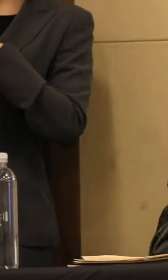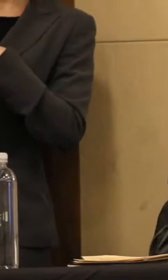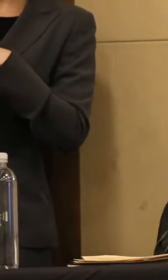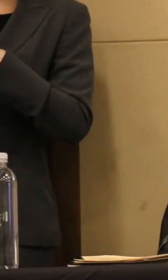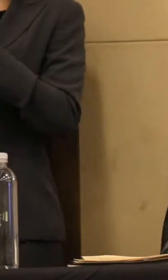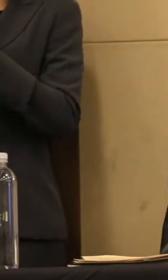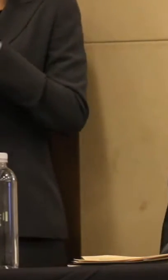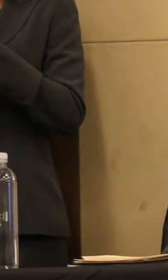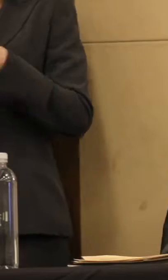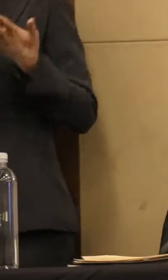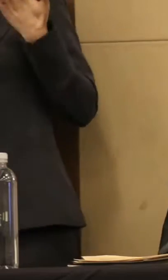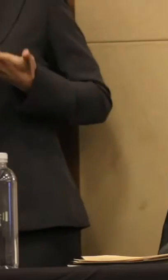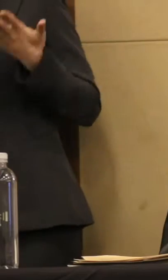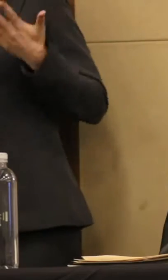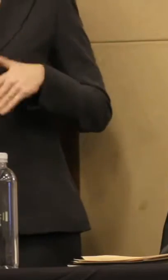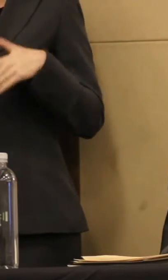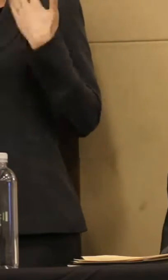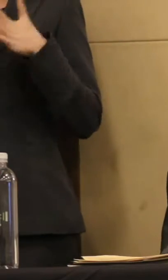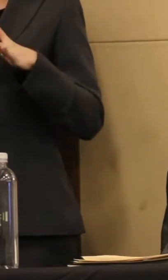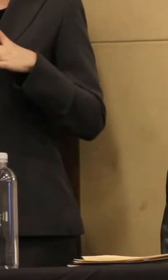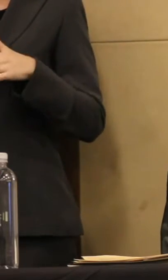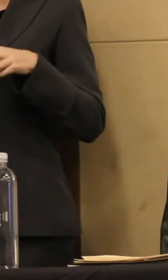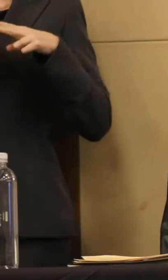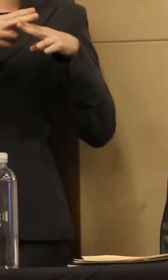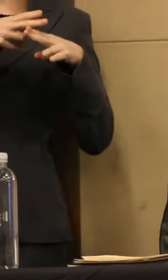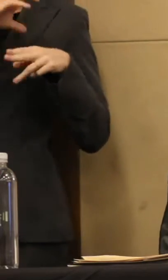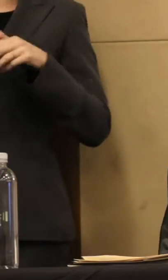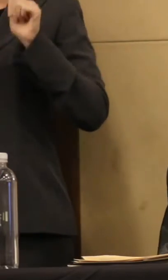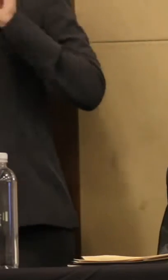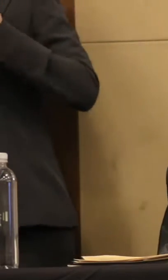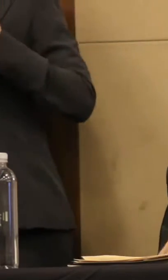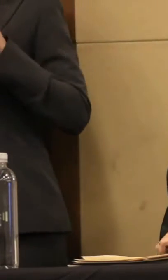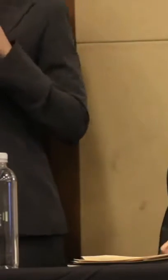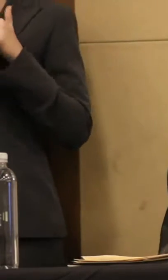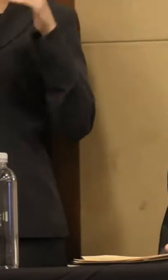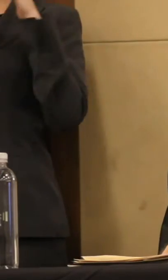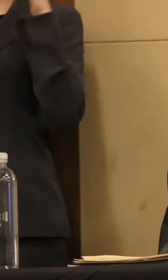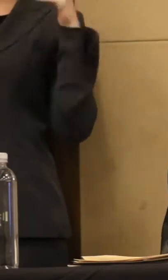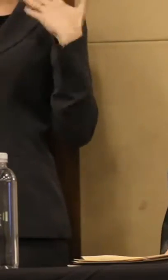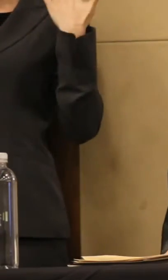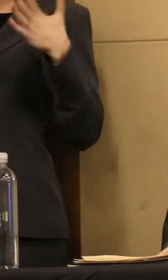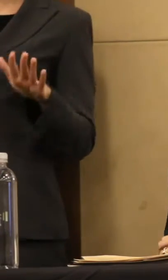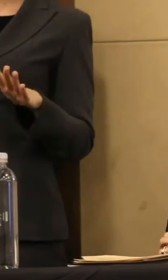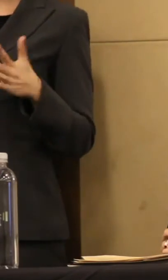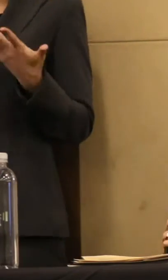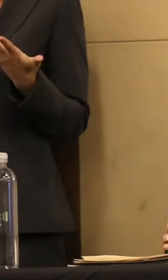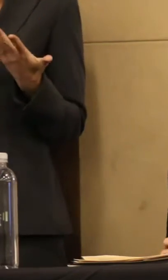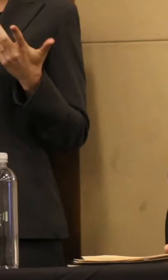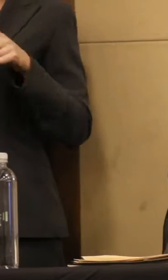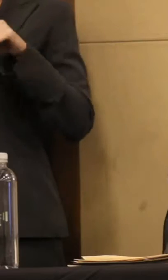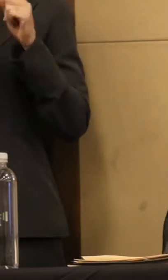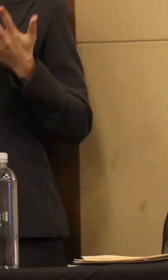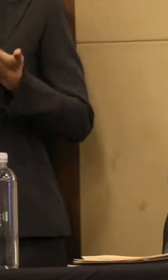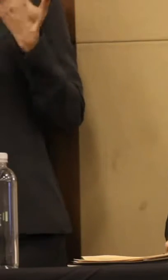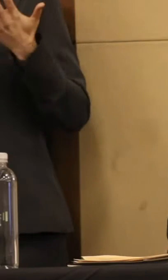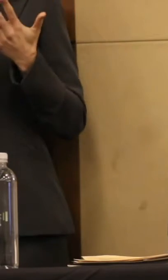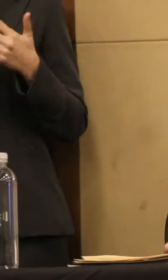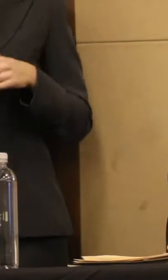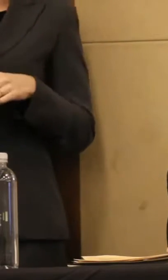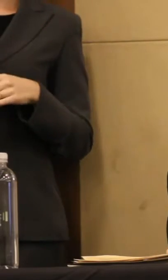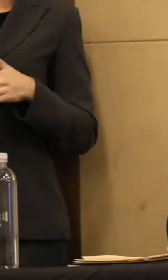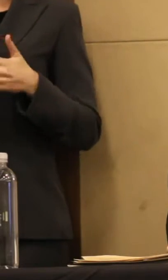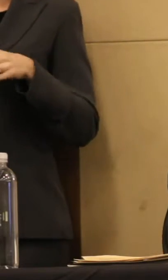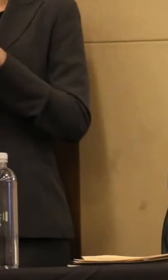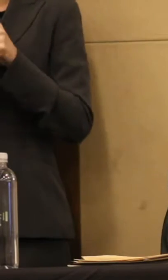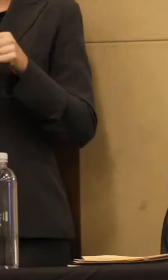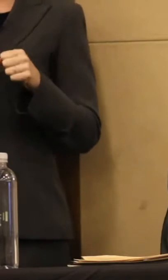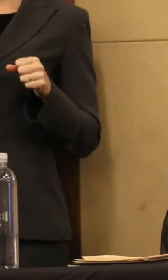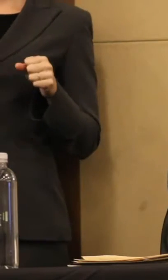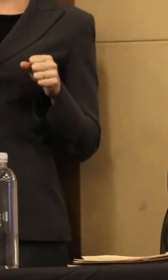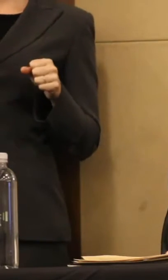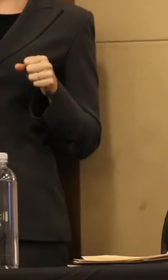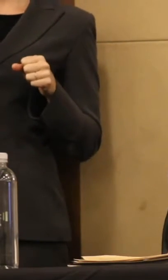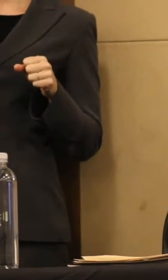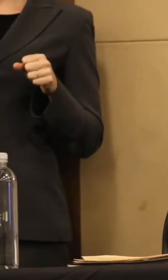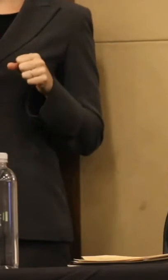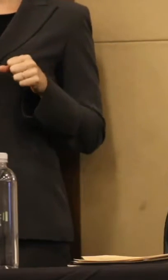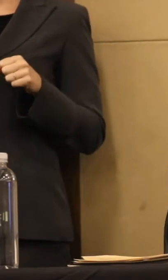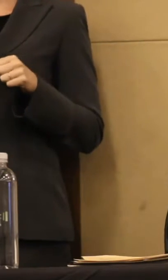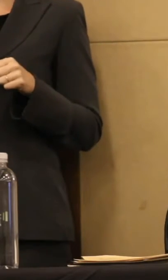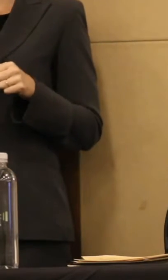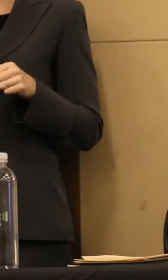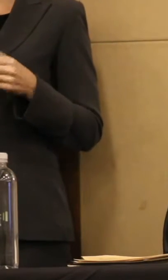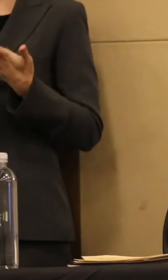I don't know if it quite translates, but perhaps I get points towards my SAG equity card, we'll